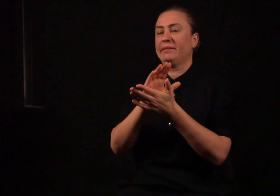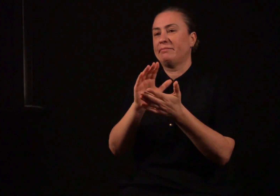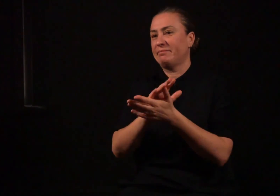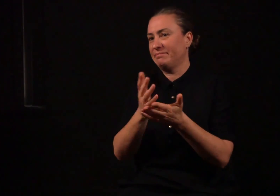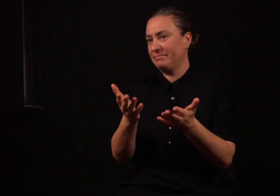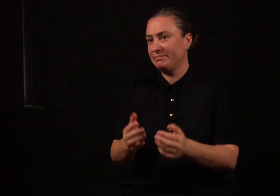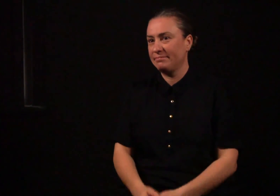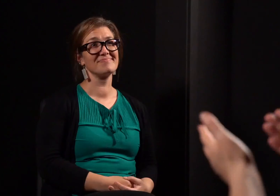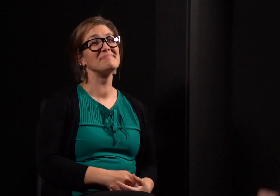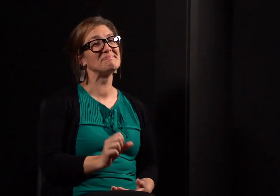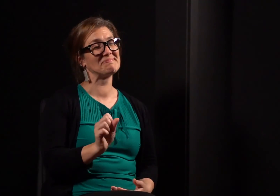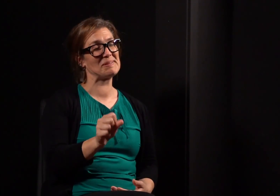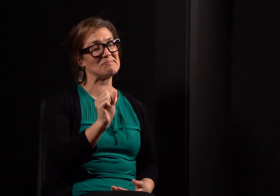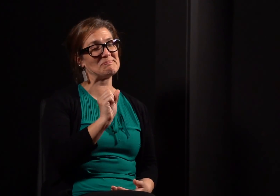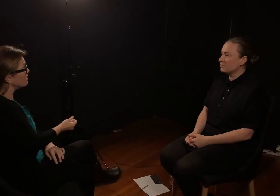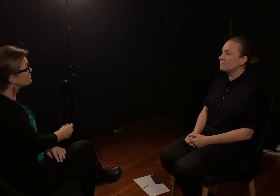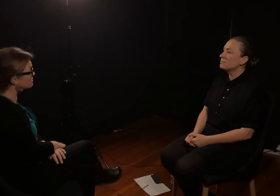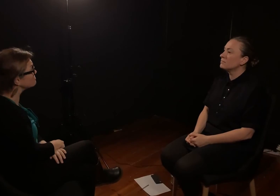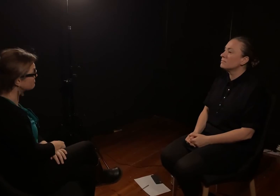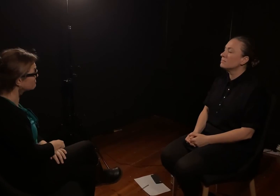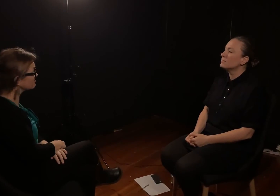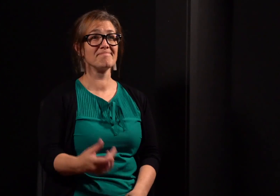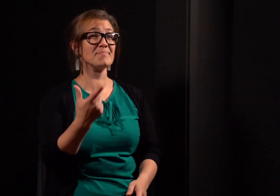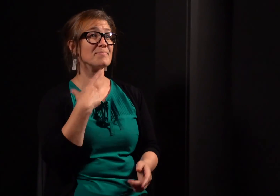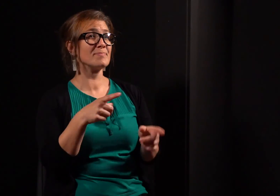to achieve the goal and that way, everybody's happy.